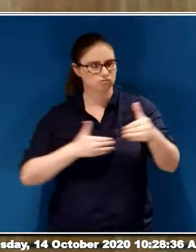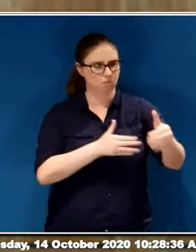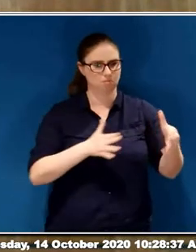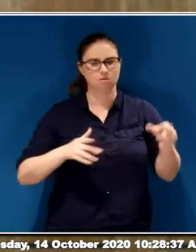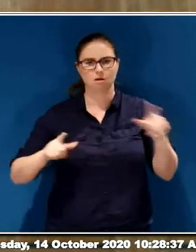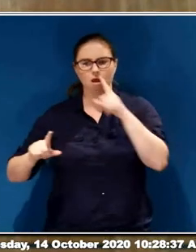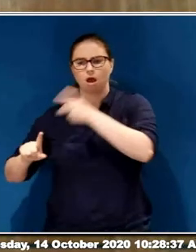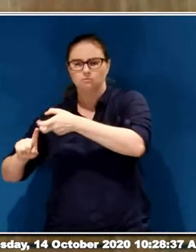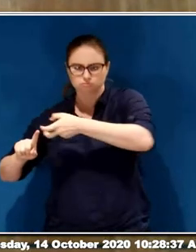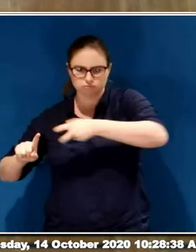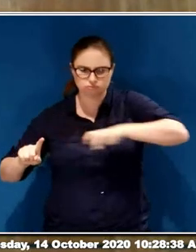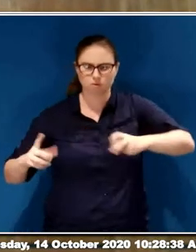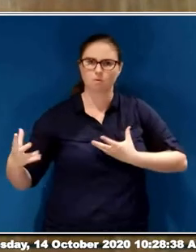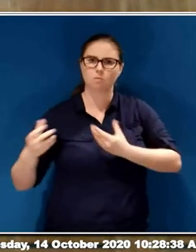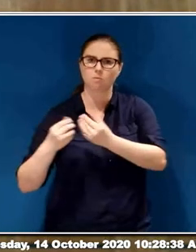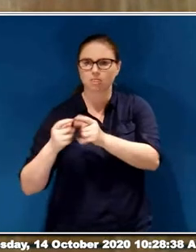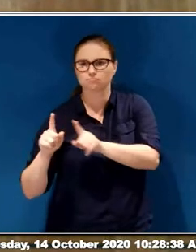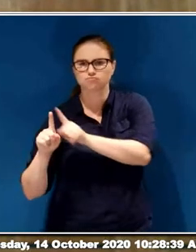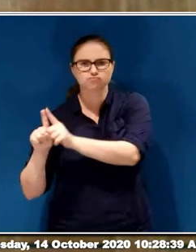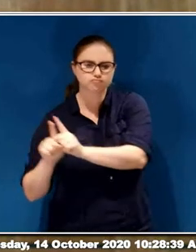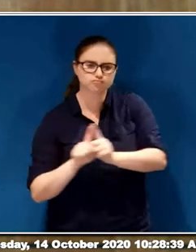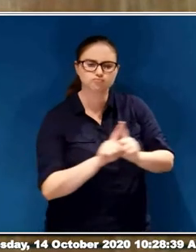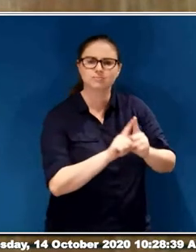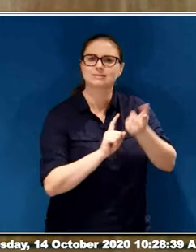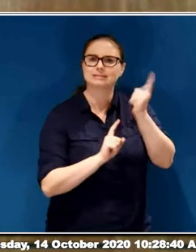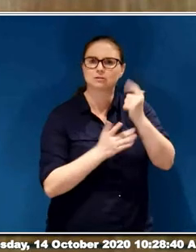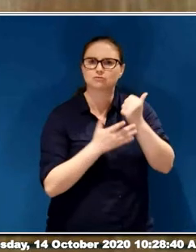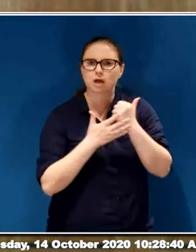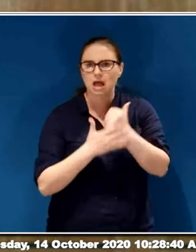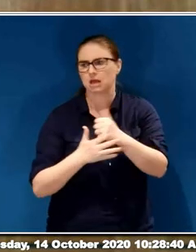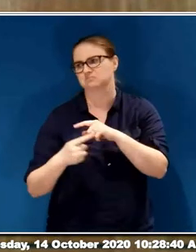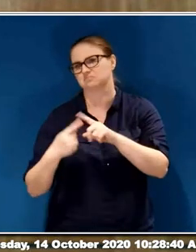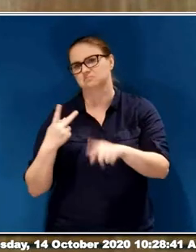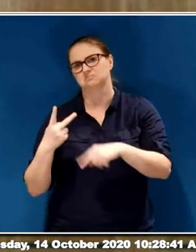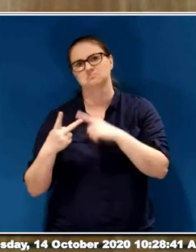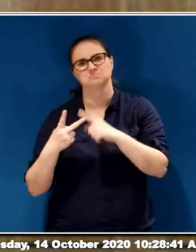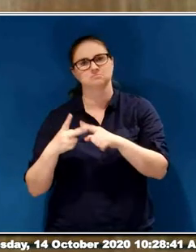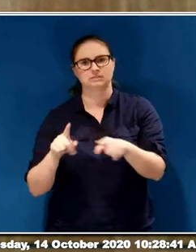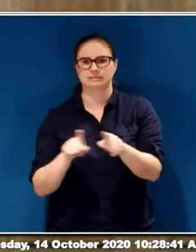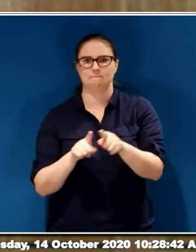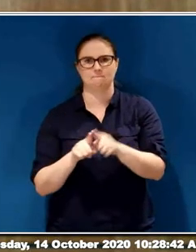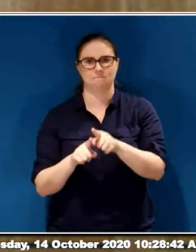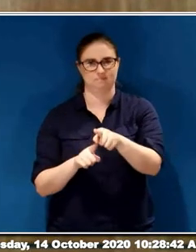School 2, Kobe was in a new school environment and there was an expectation